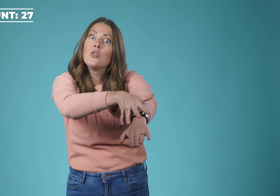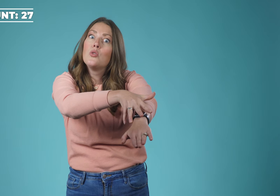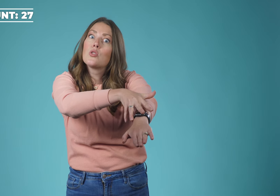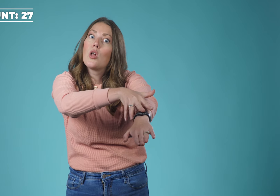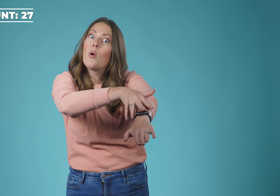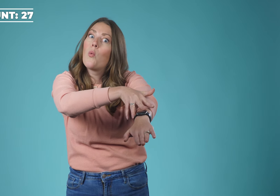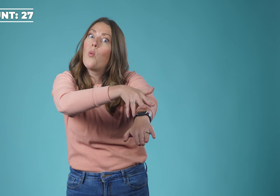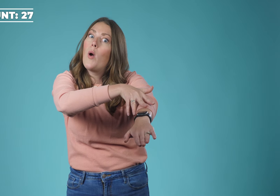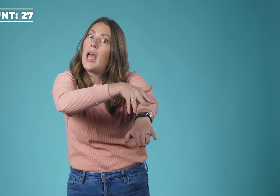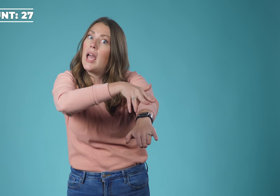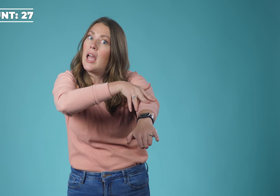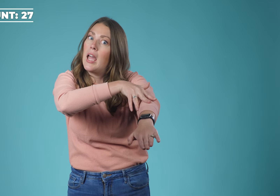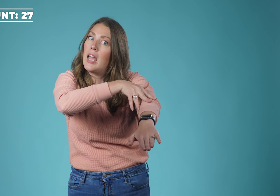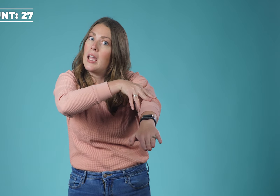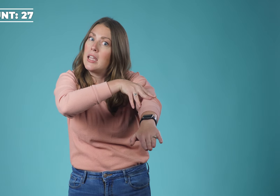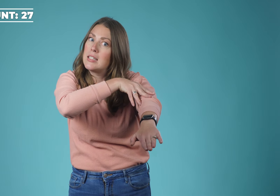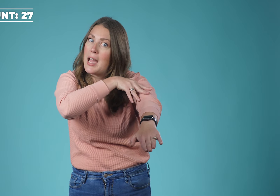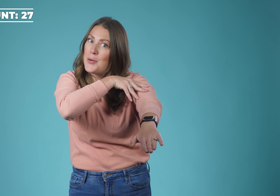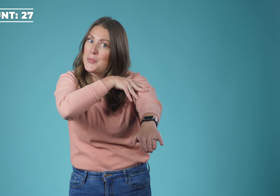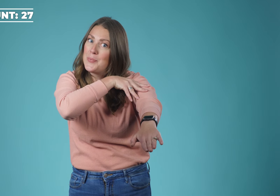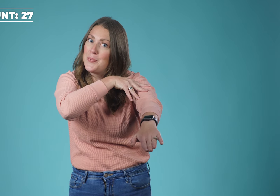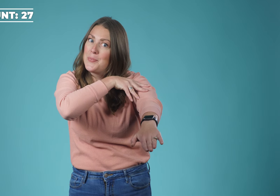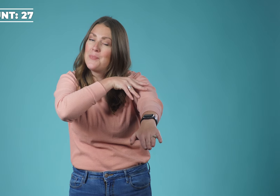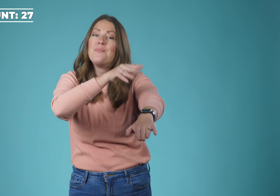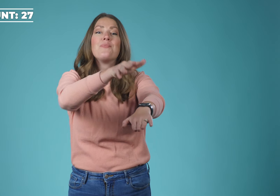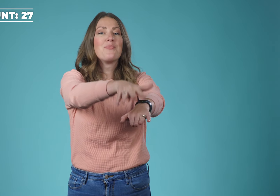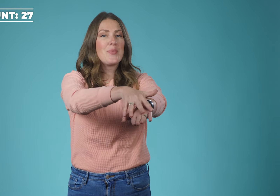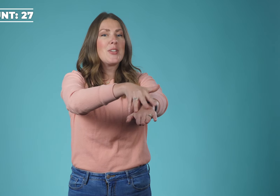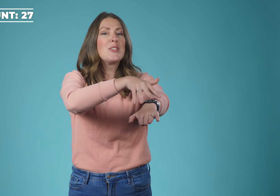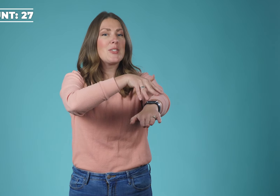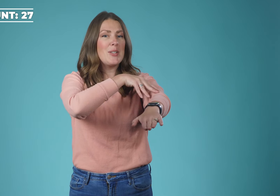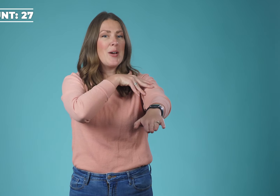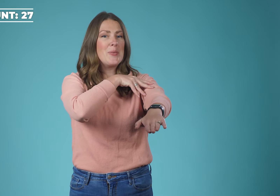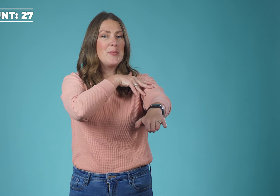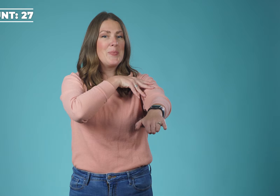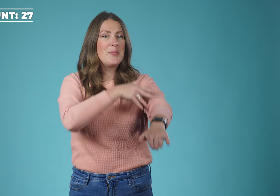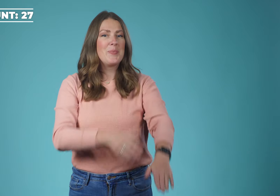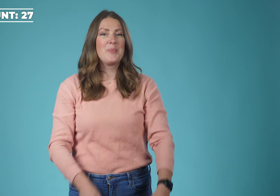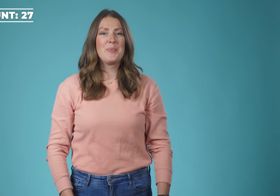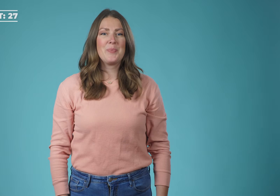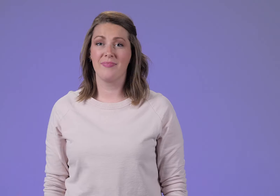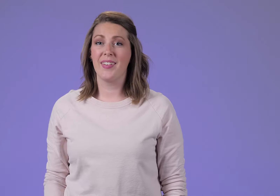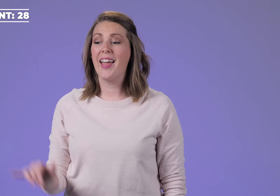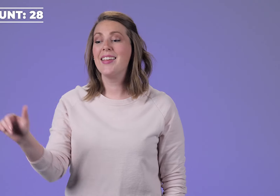you slow it way down. Slow.